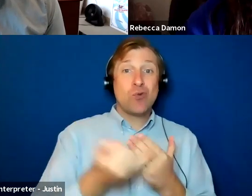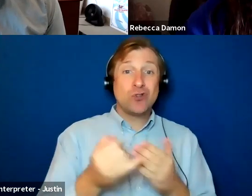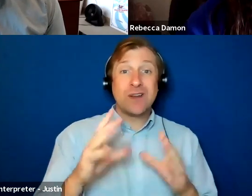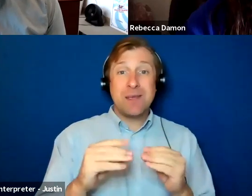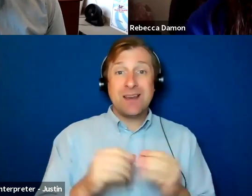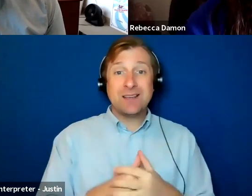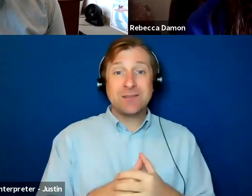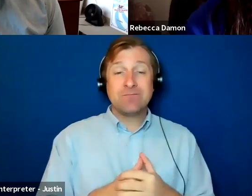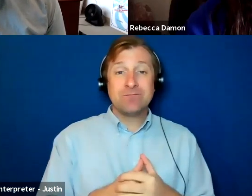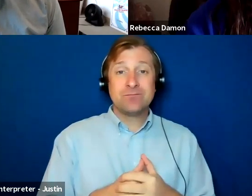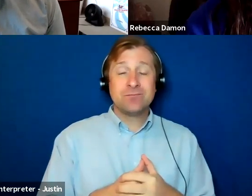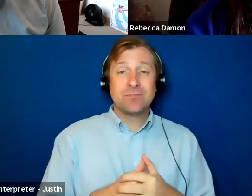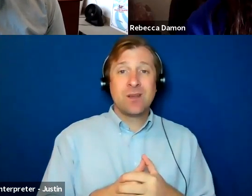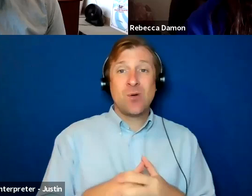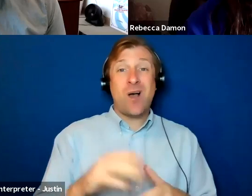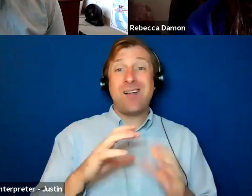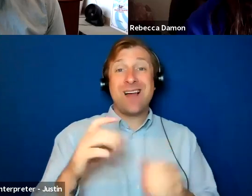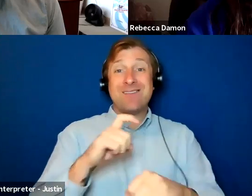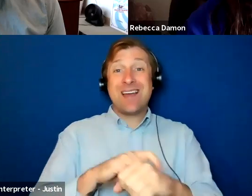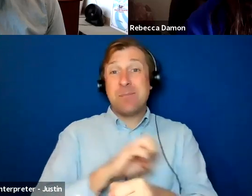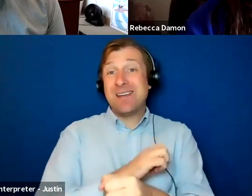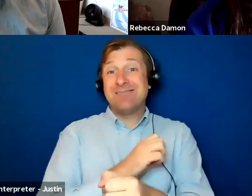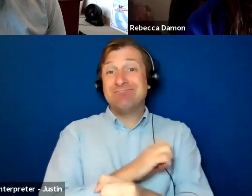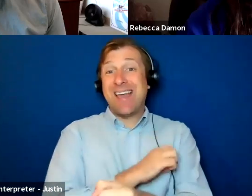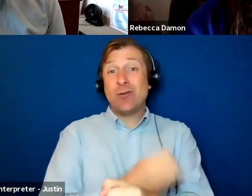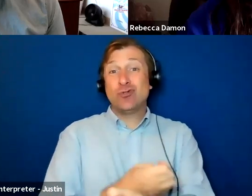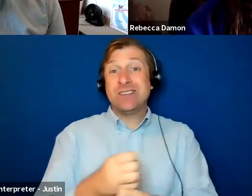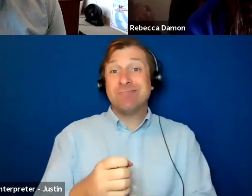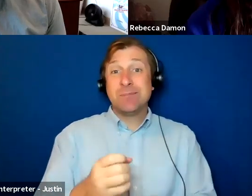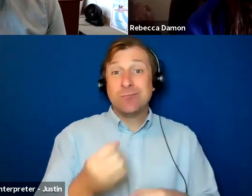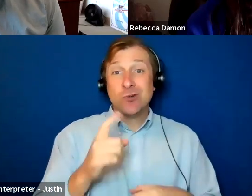an immense amount of time and energy has been devoted to those areas to make sure that the protocols